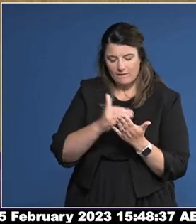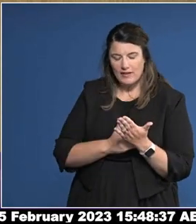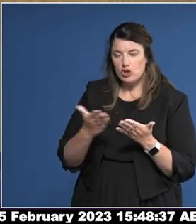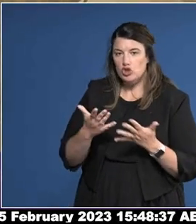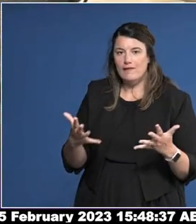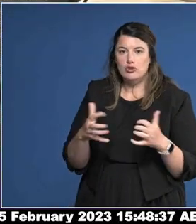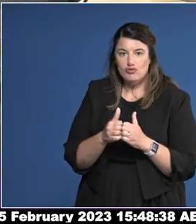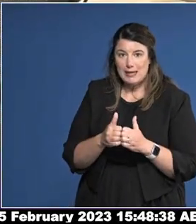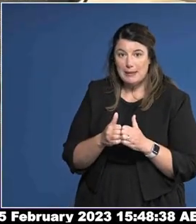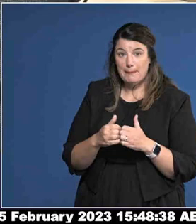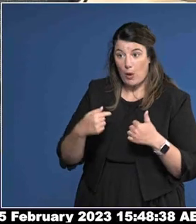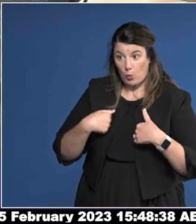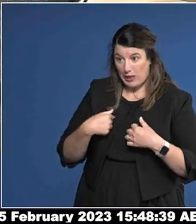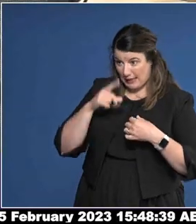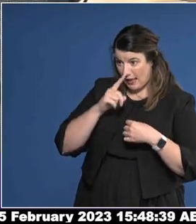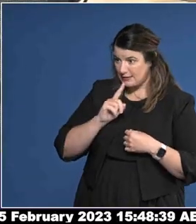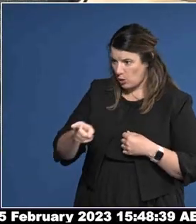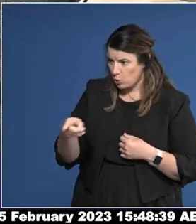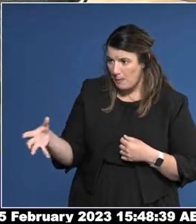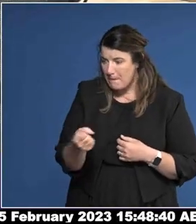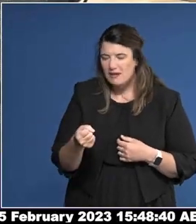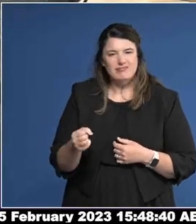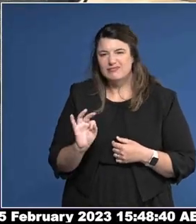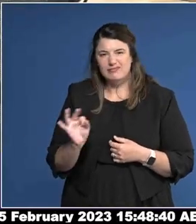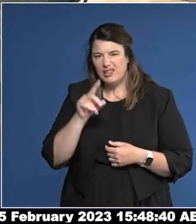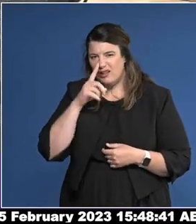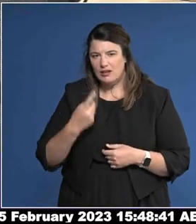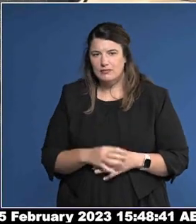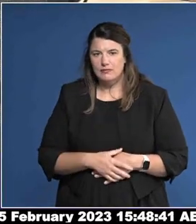If the purpose of the service agreement is to provide that clarity of